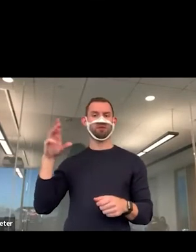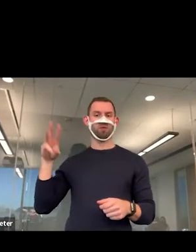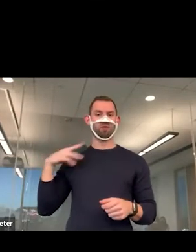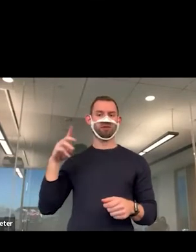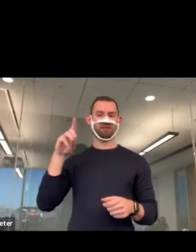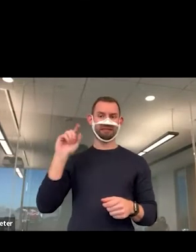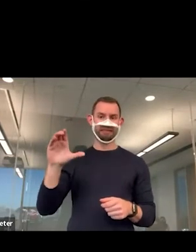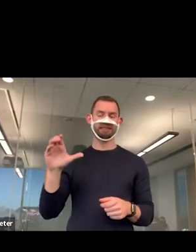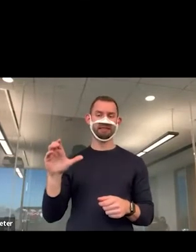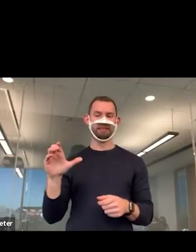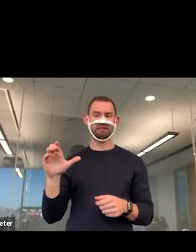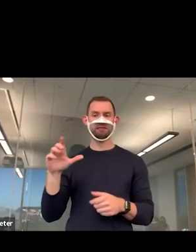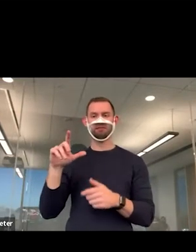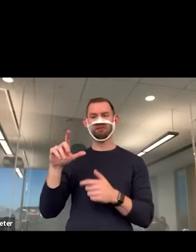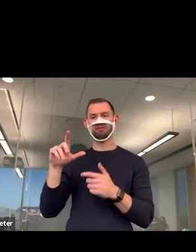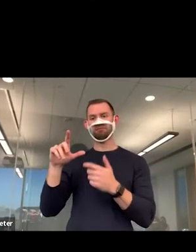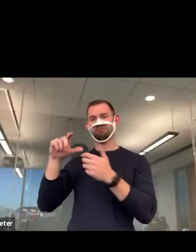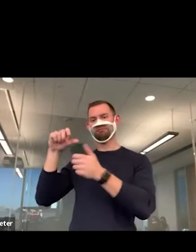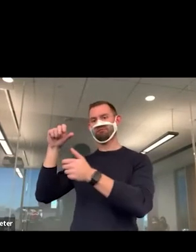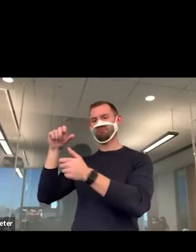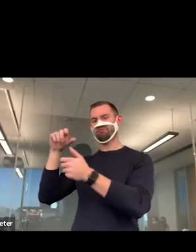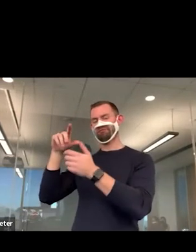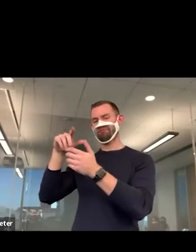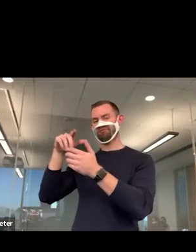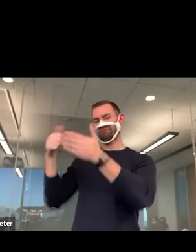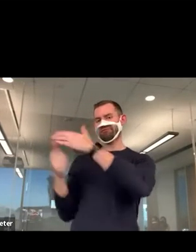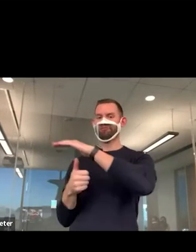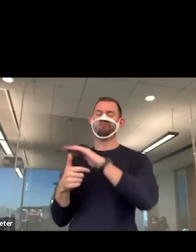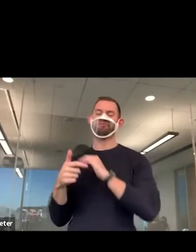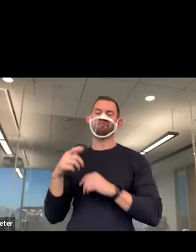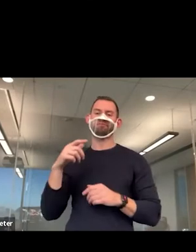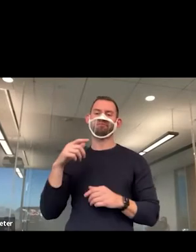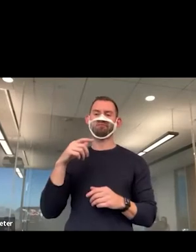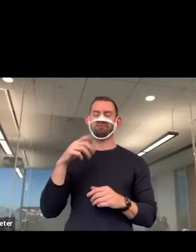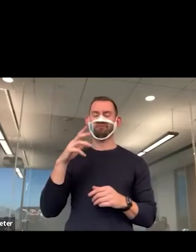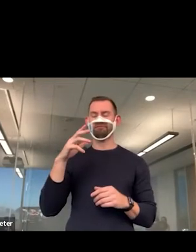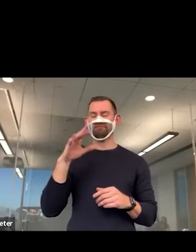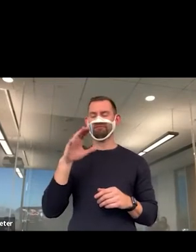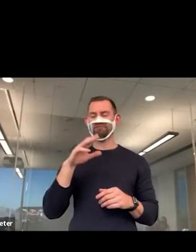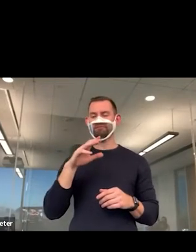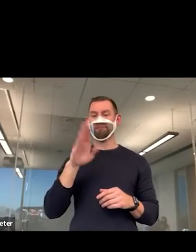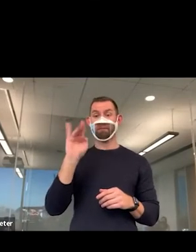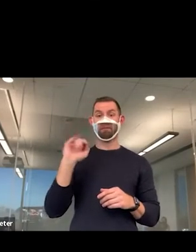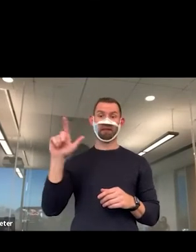advisor to the guy who was the vice chair um under the clinton administration at the equal employment